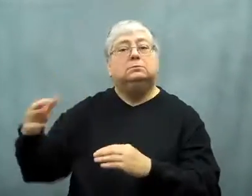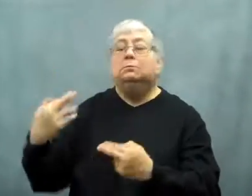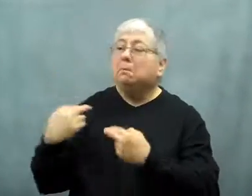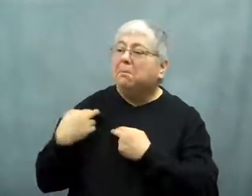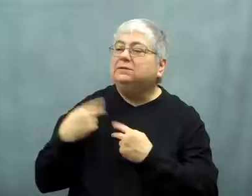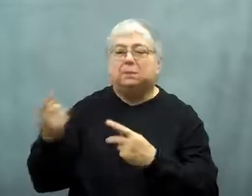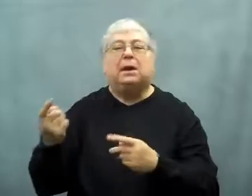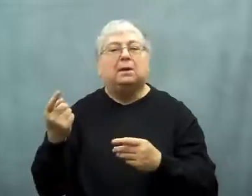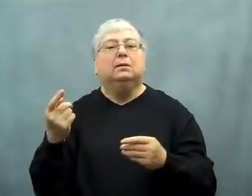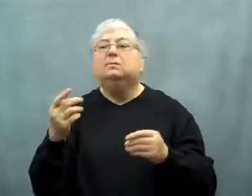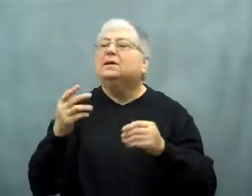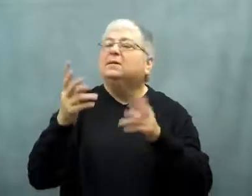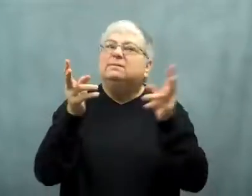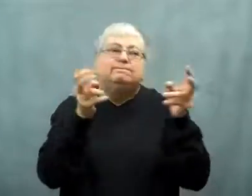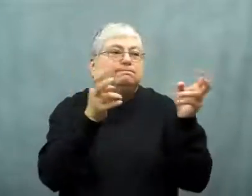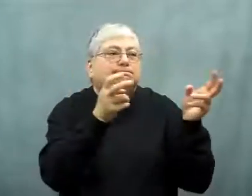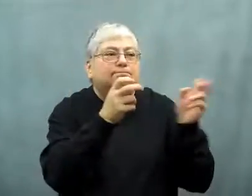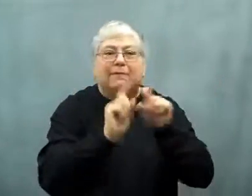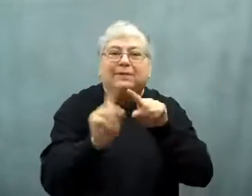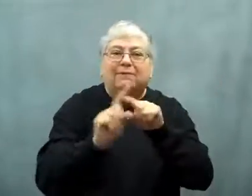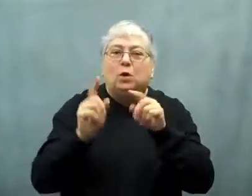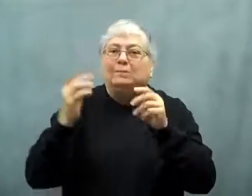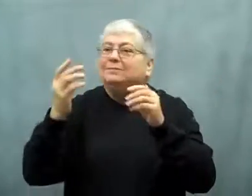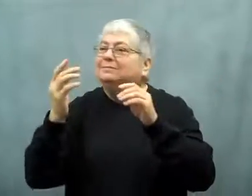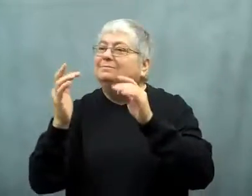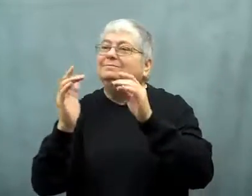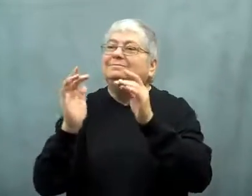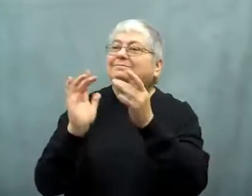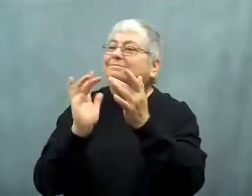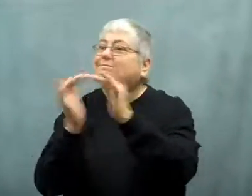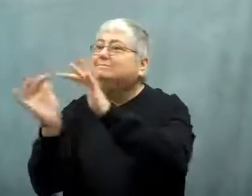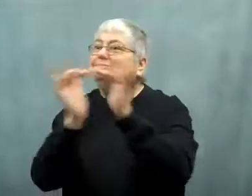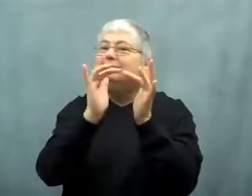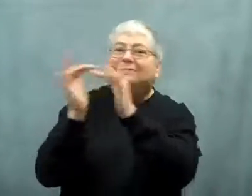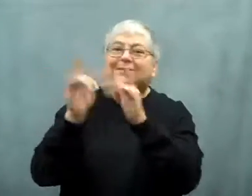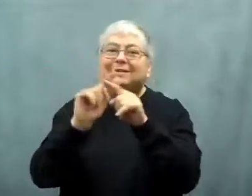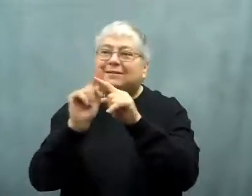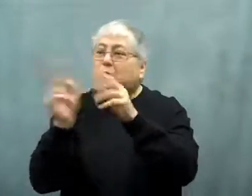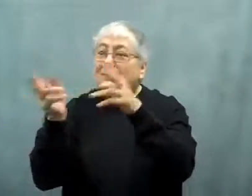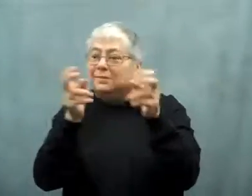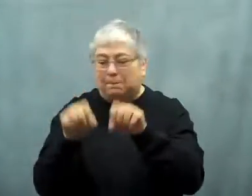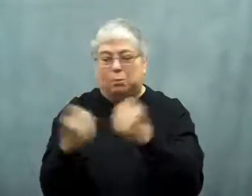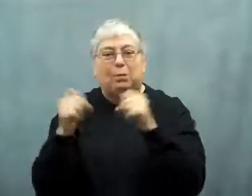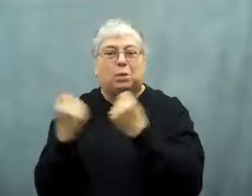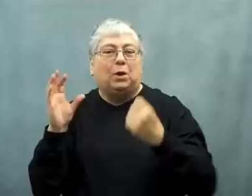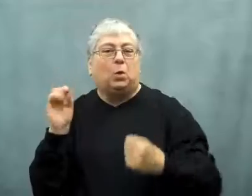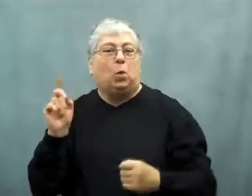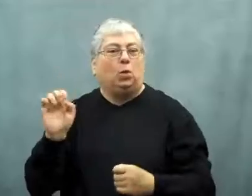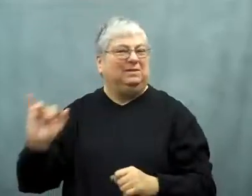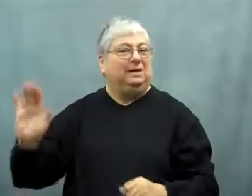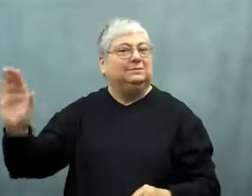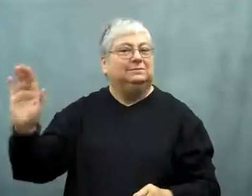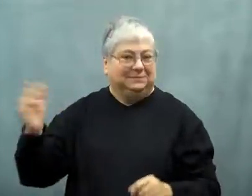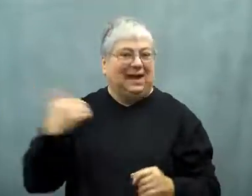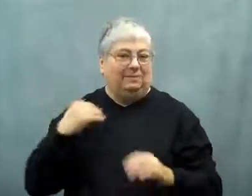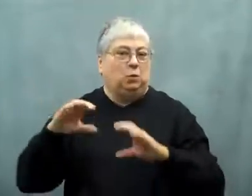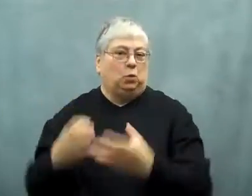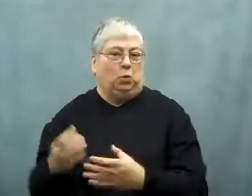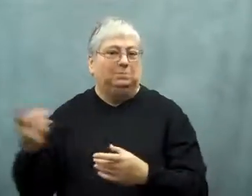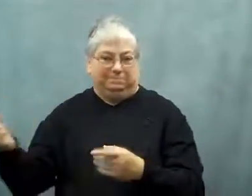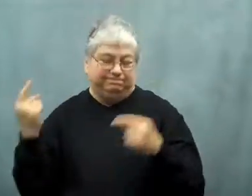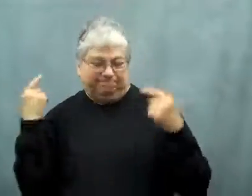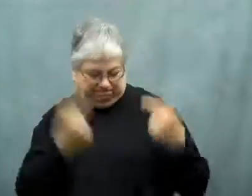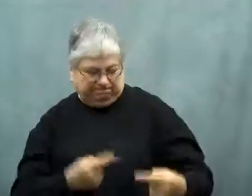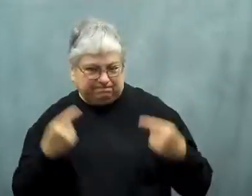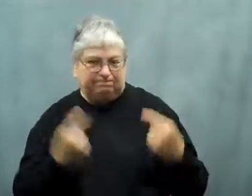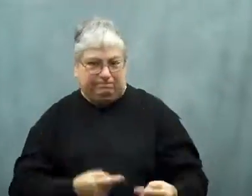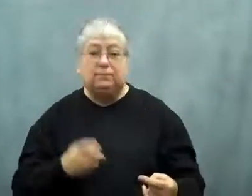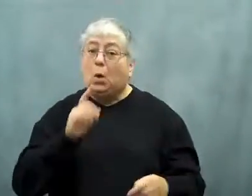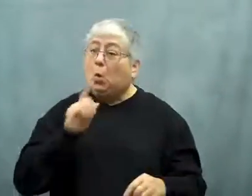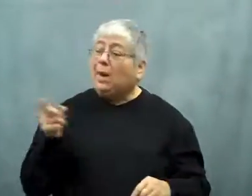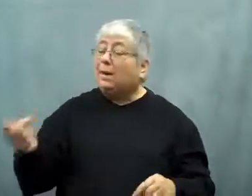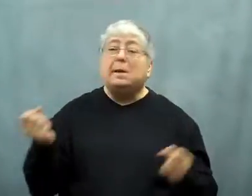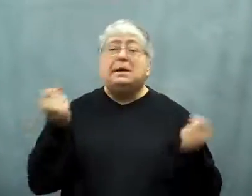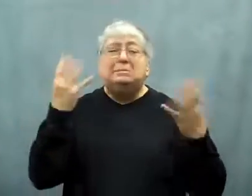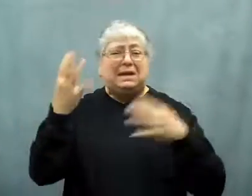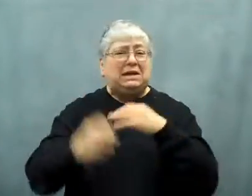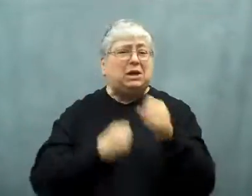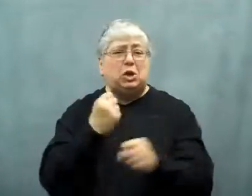responsible for intercepting communications and breaking codes.